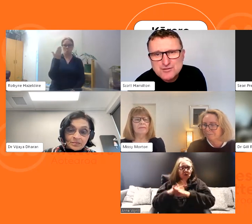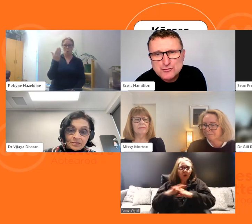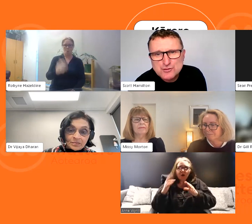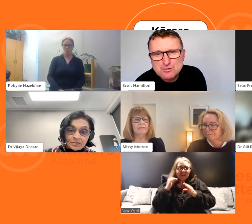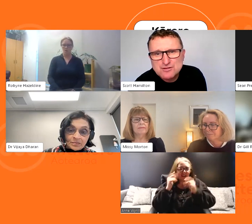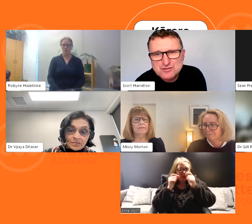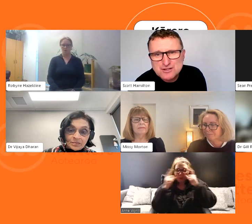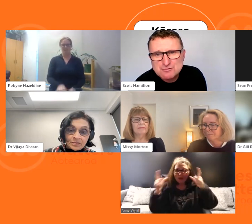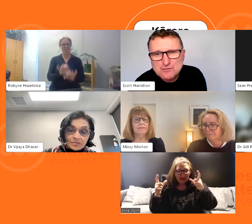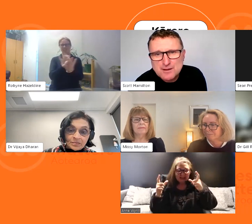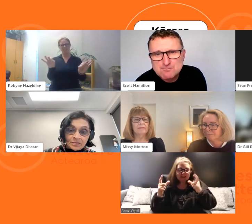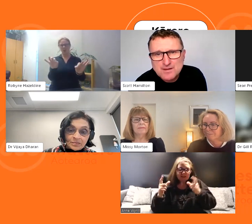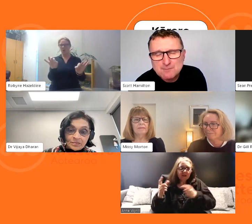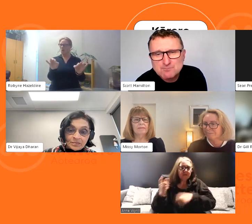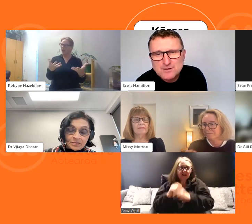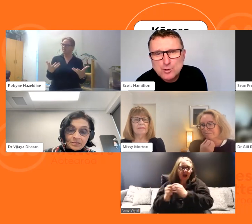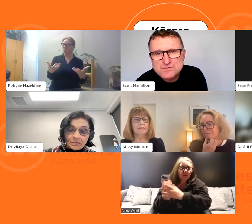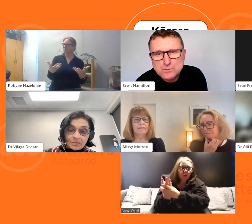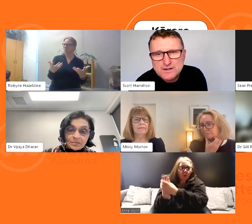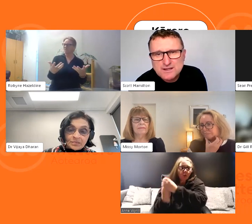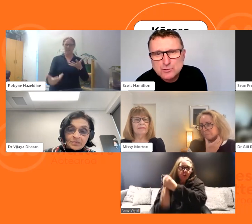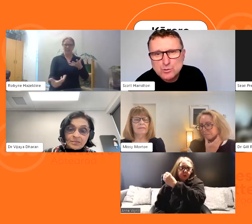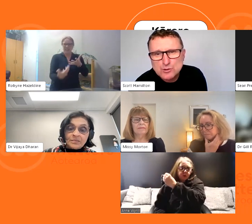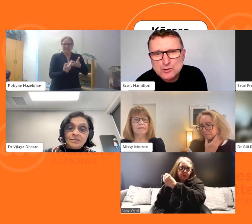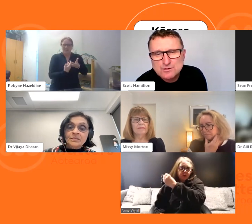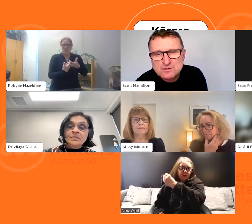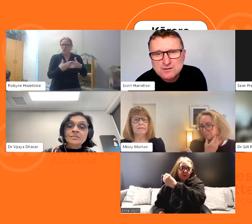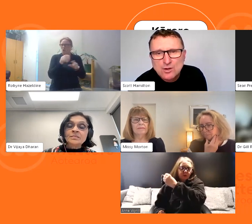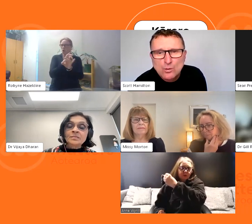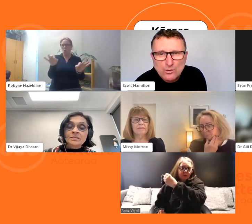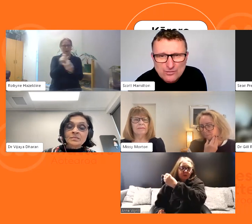no sort of provision for them, no-one's aware how to work with